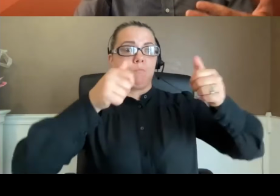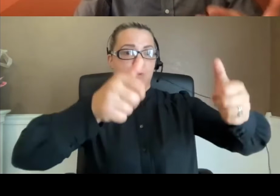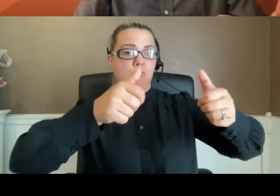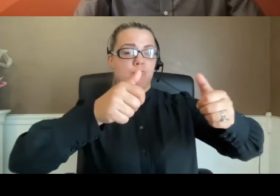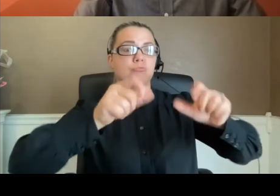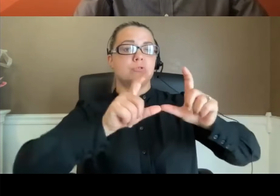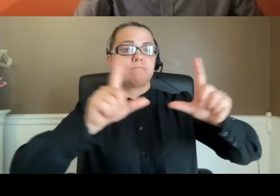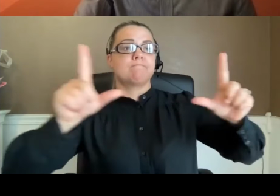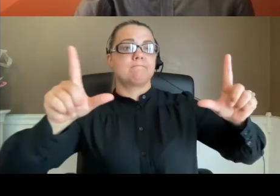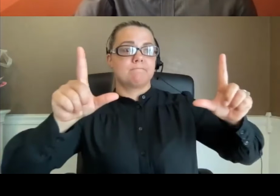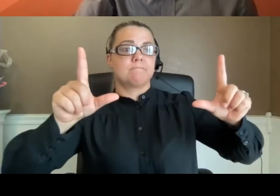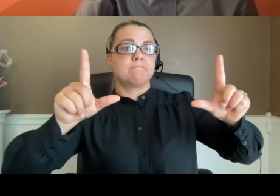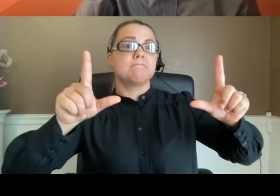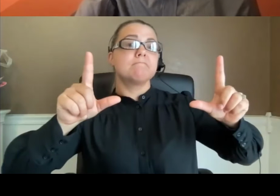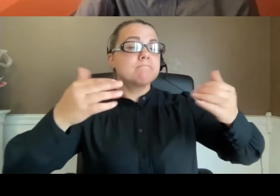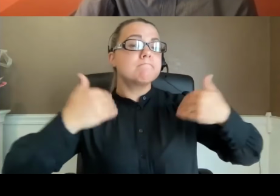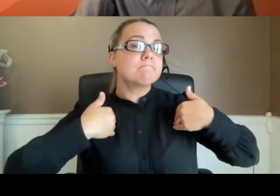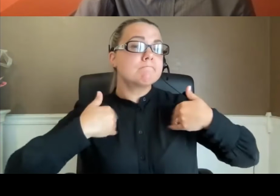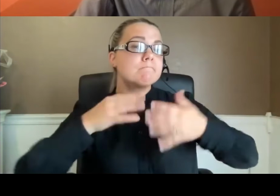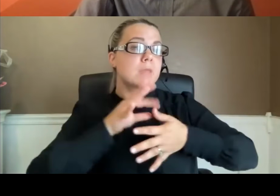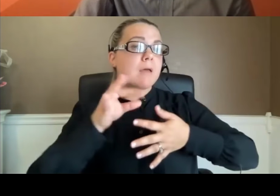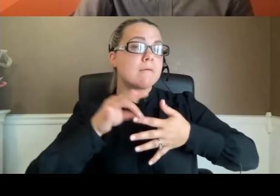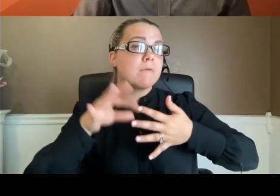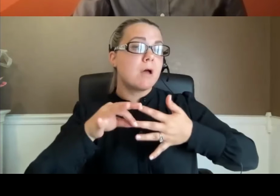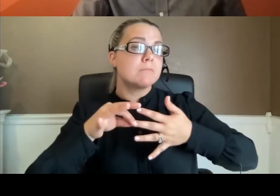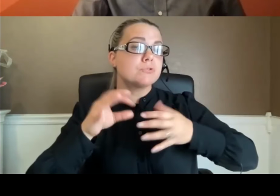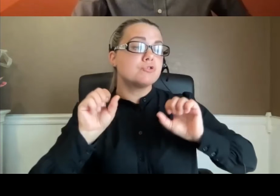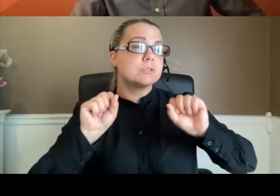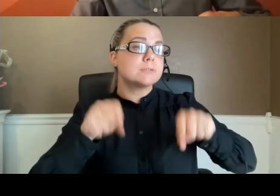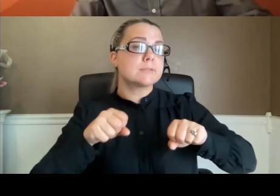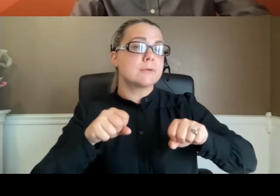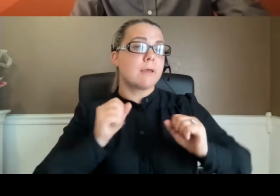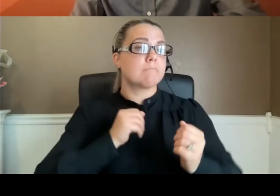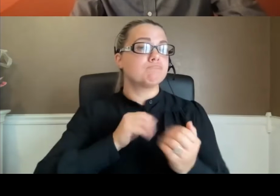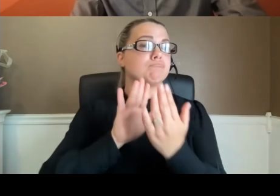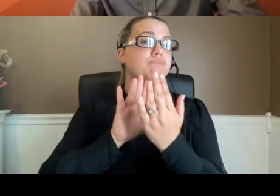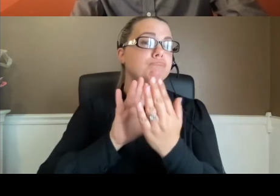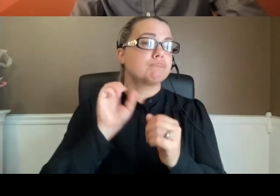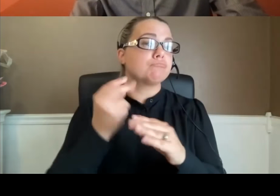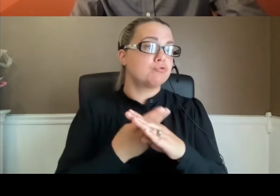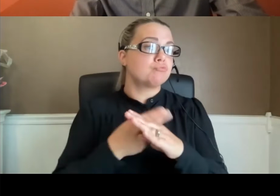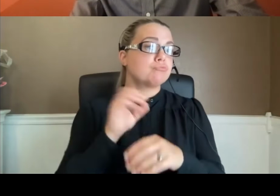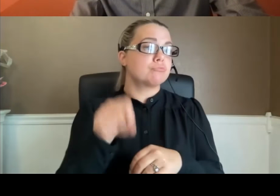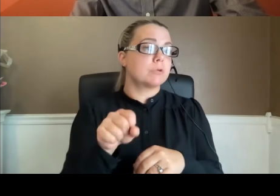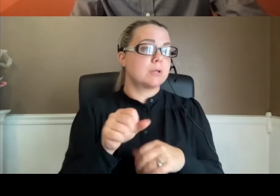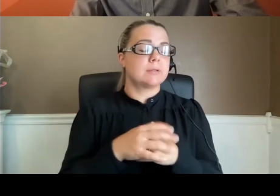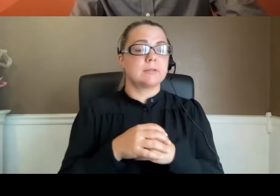is totally an option to be able to to use this method. Okay, so this next